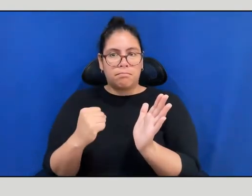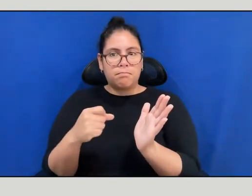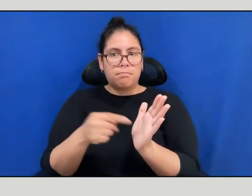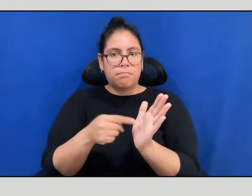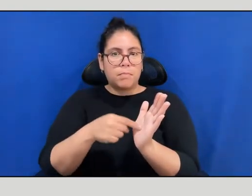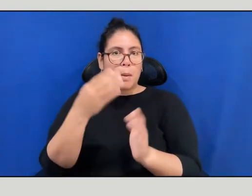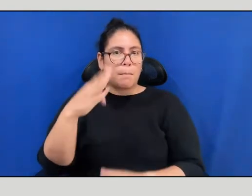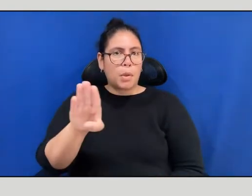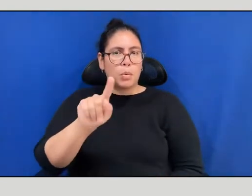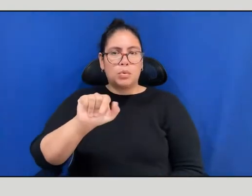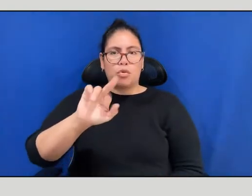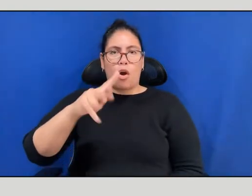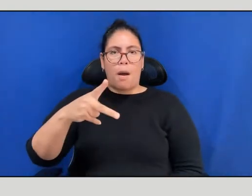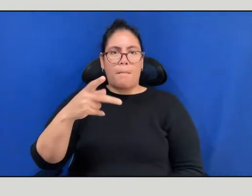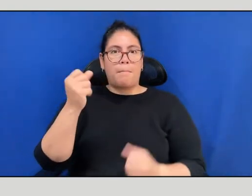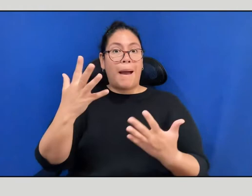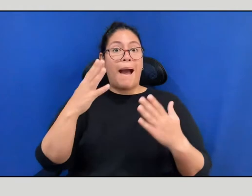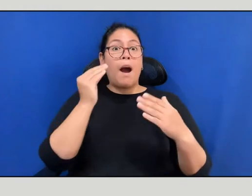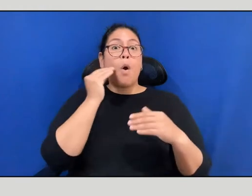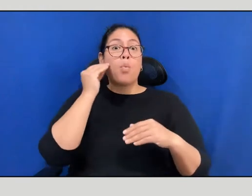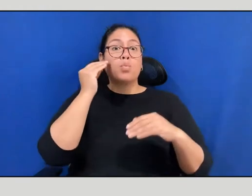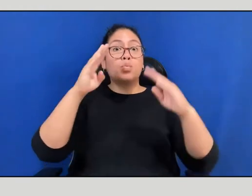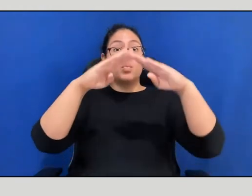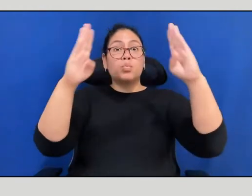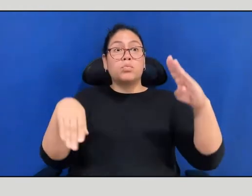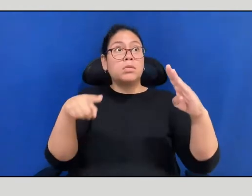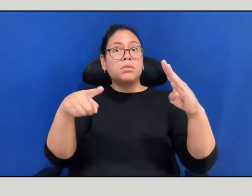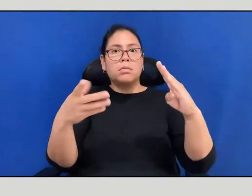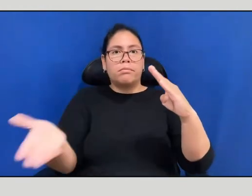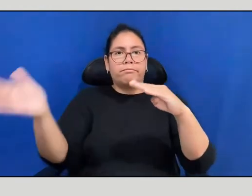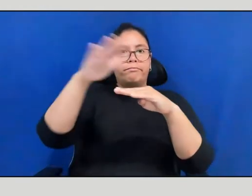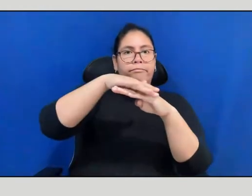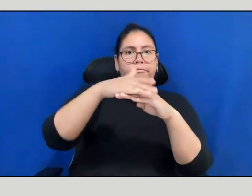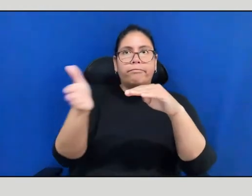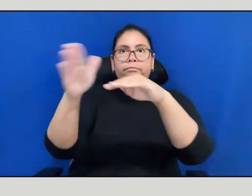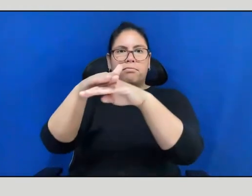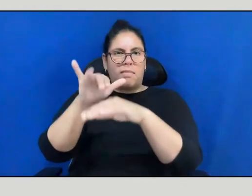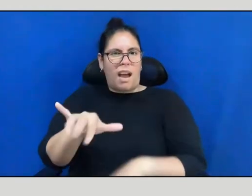and many people survived a few weeks with that there.